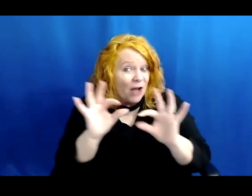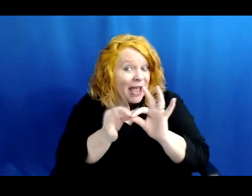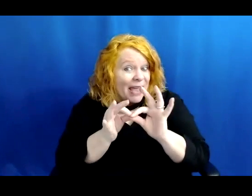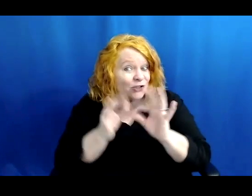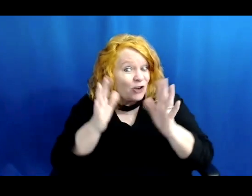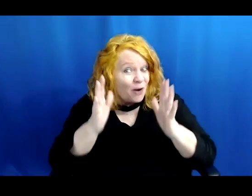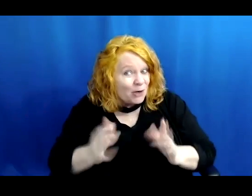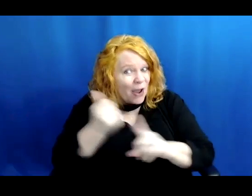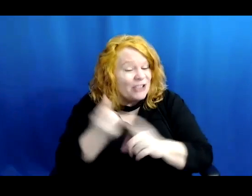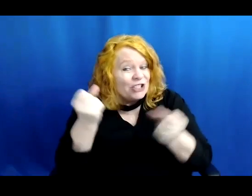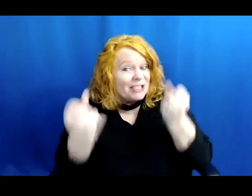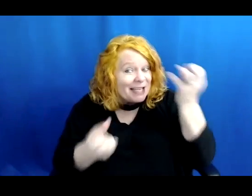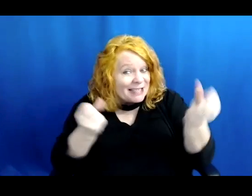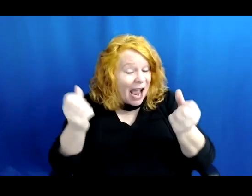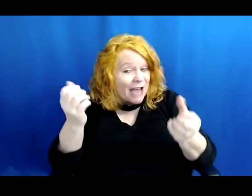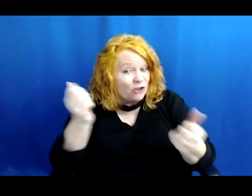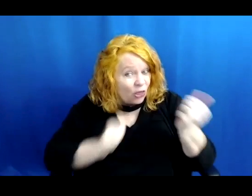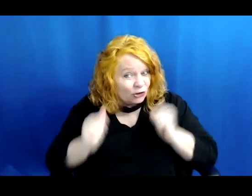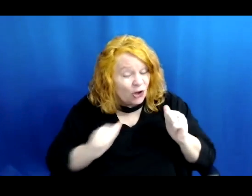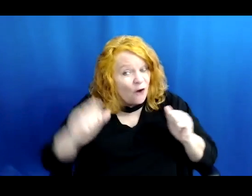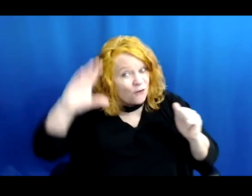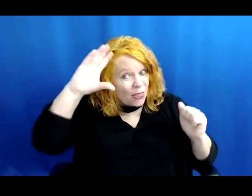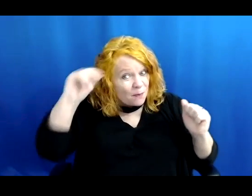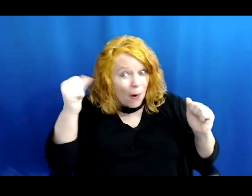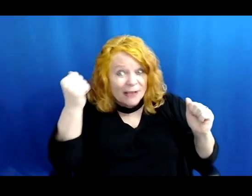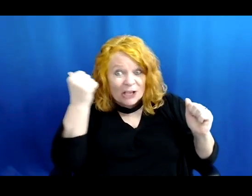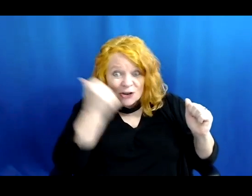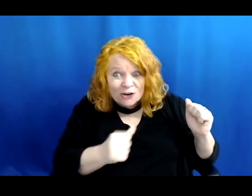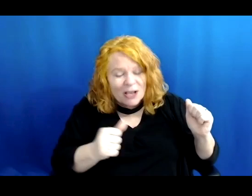signs the show for the boys and girls so they know what’s happening.